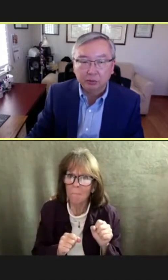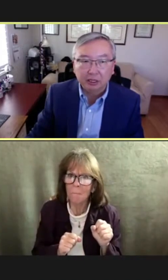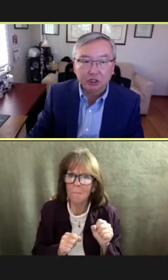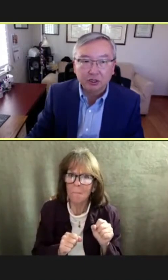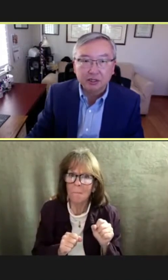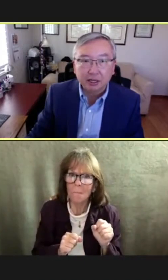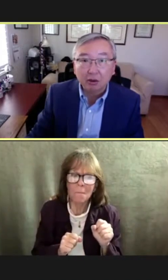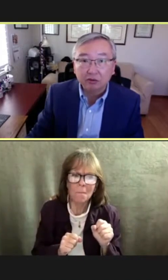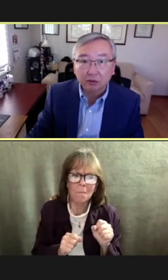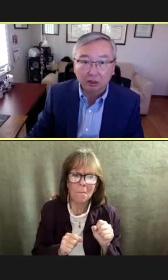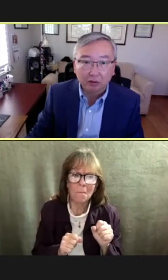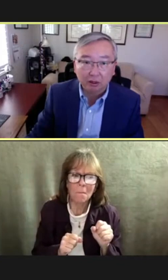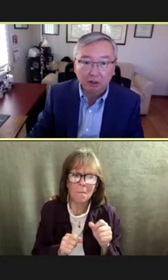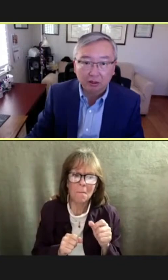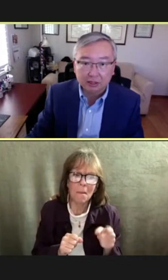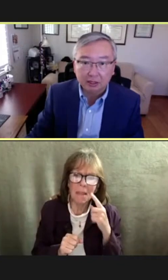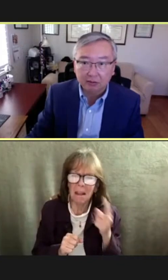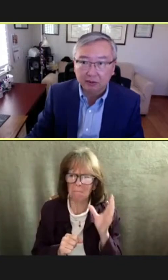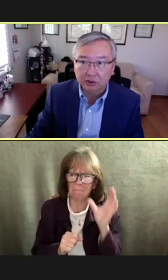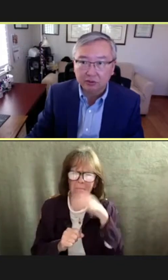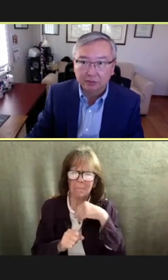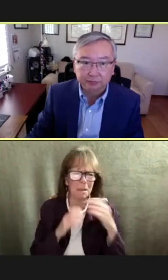autistic individuals.